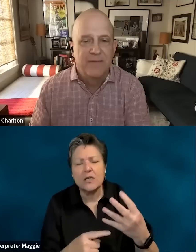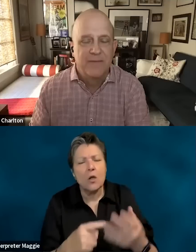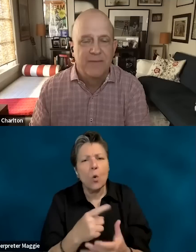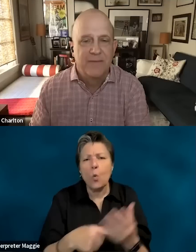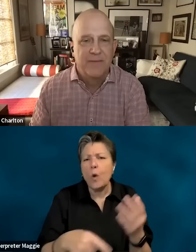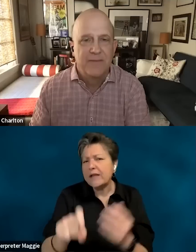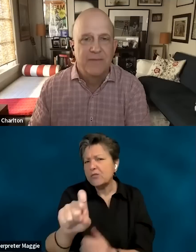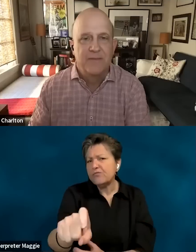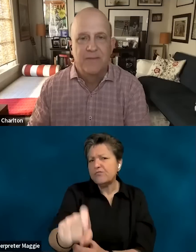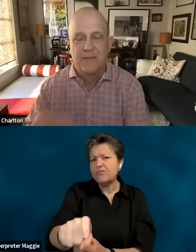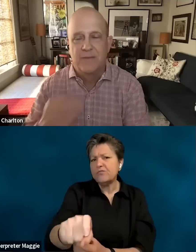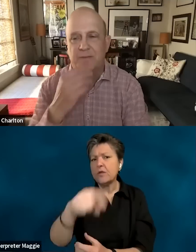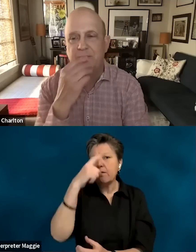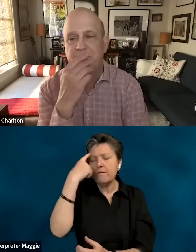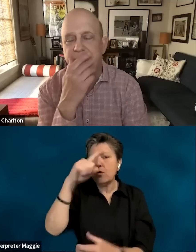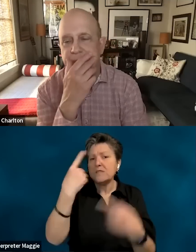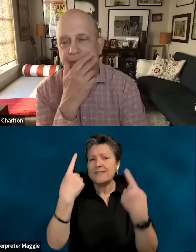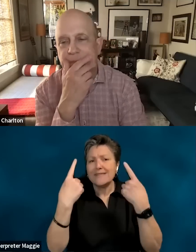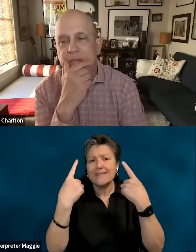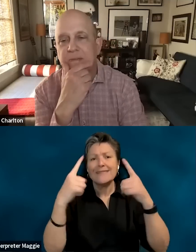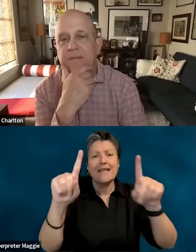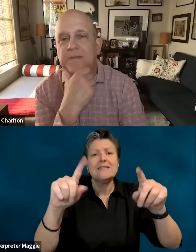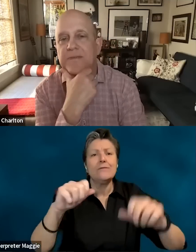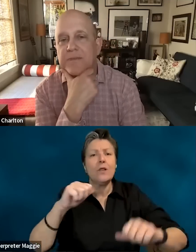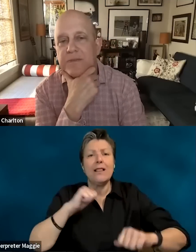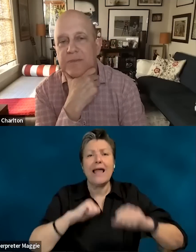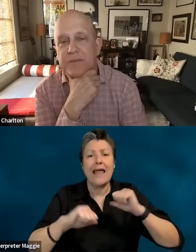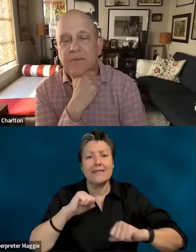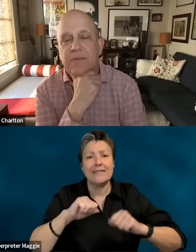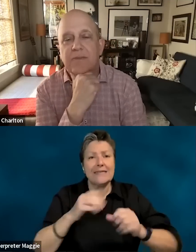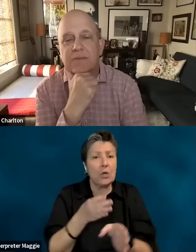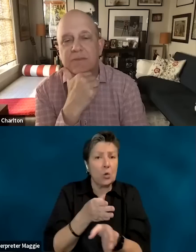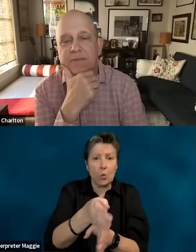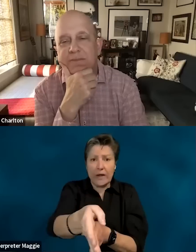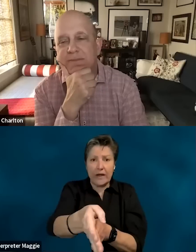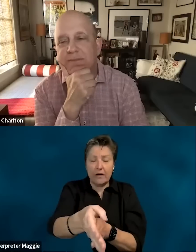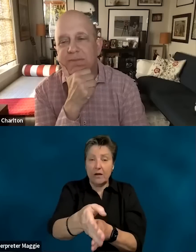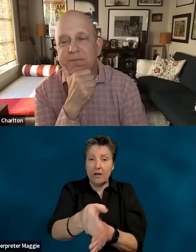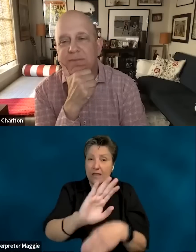to have a successful acting career, and do they all need to happen at once?